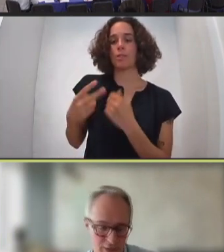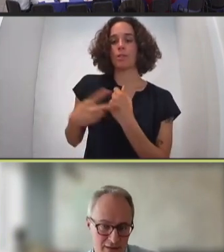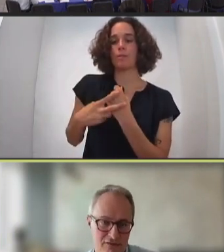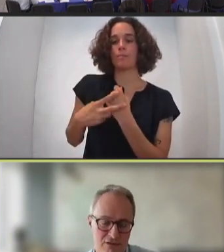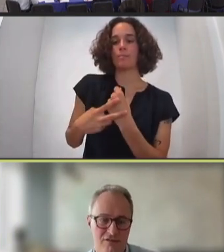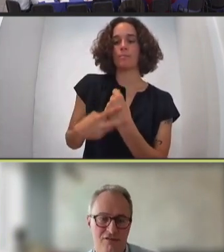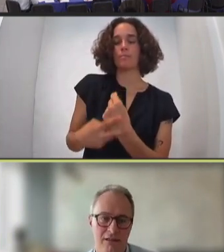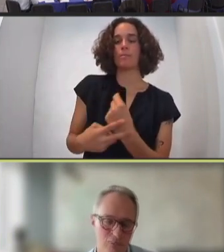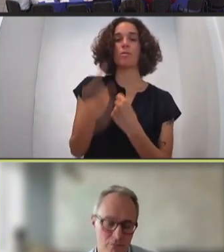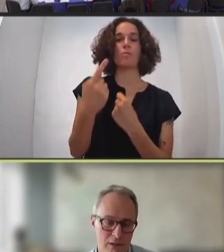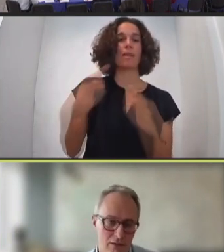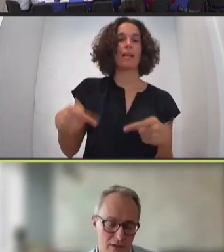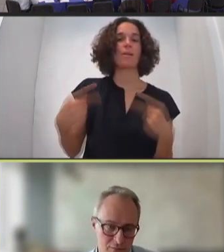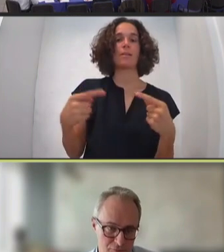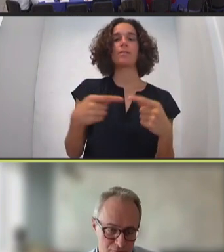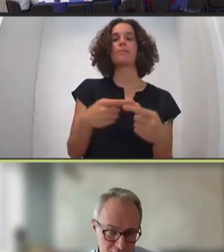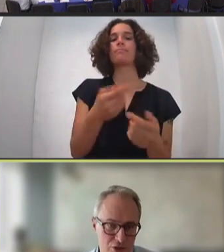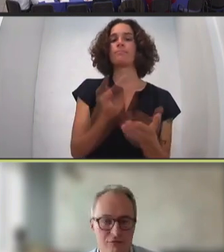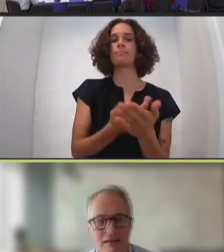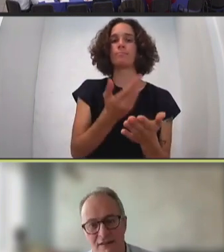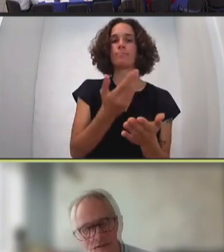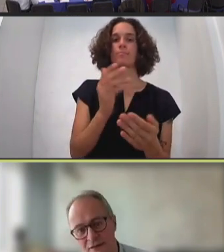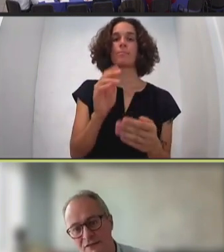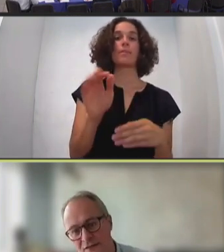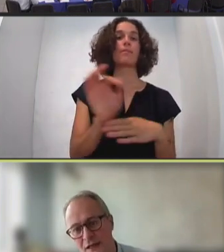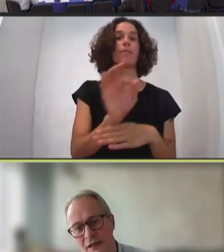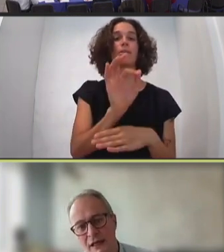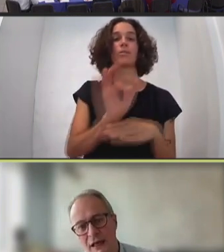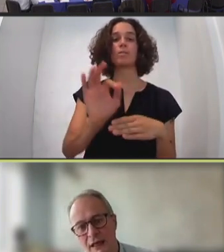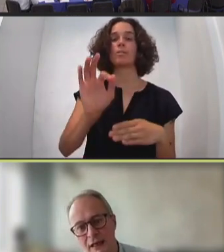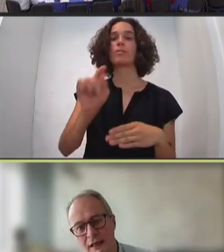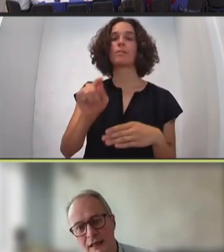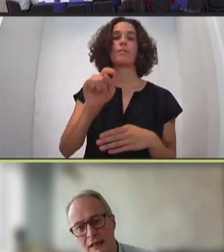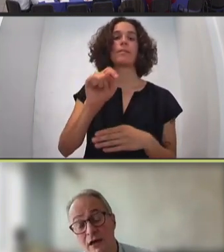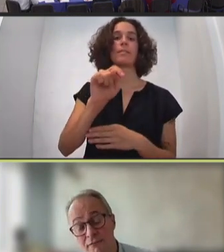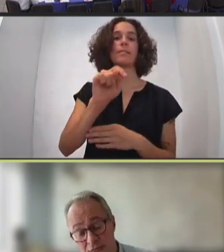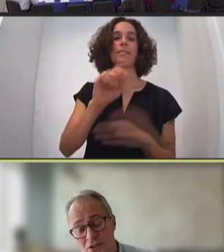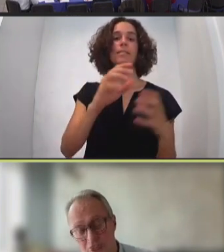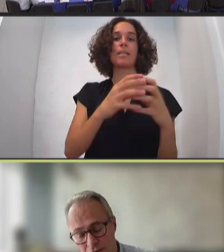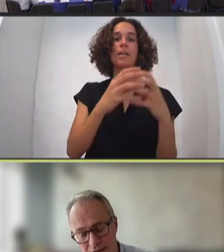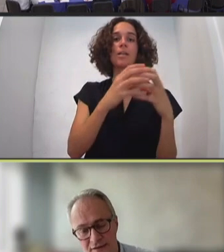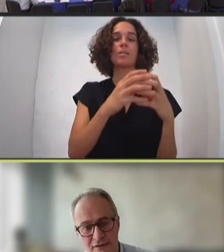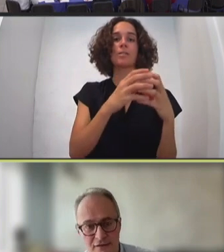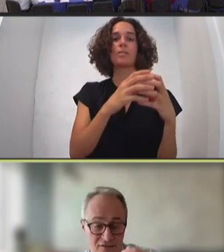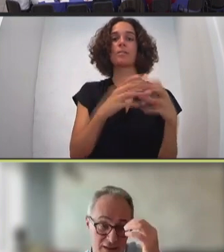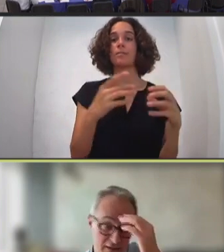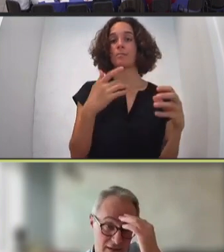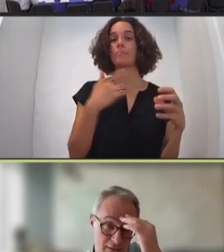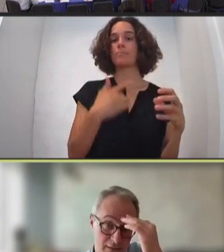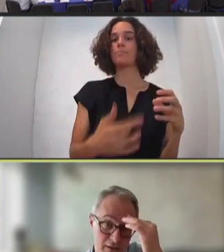really suggests that, you know, the function of the T cells -- conventional T cells in TB might